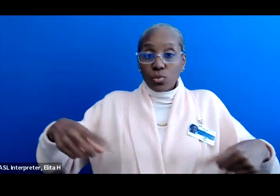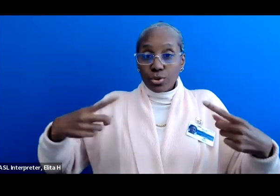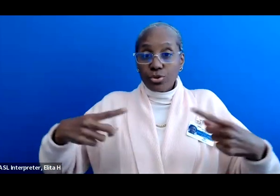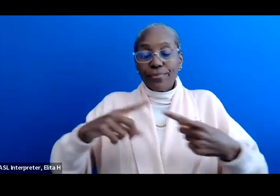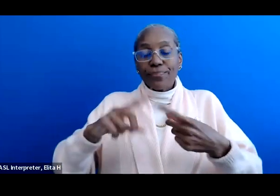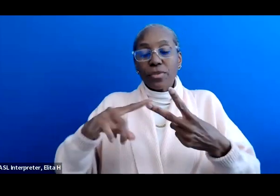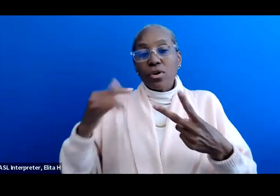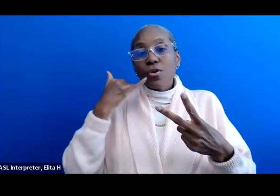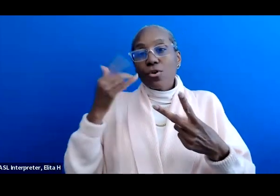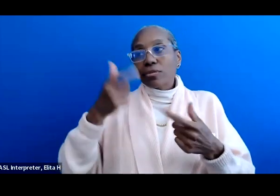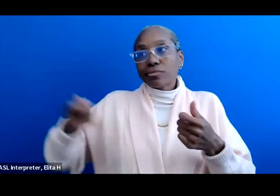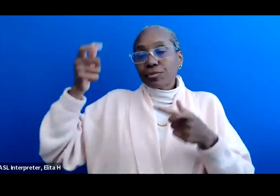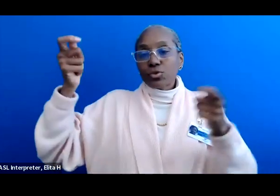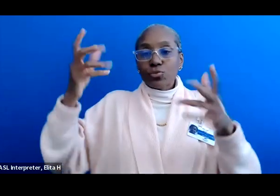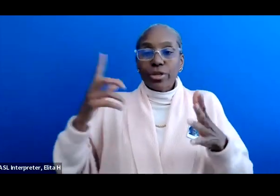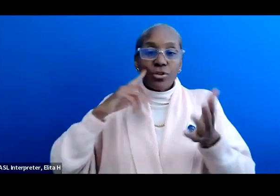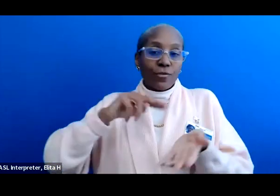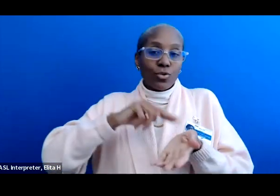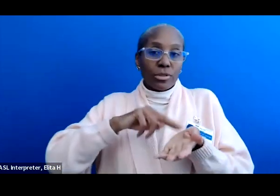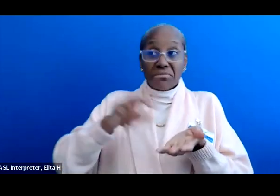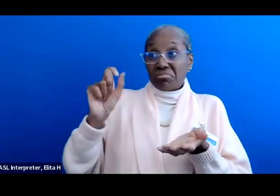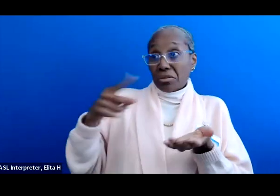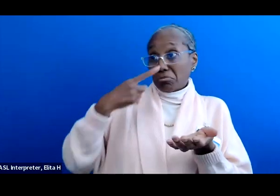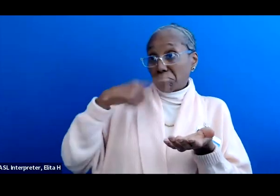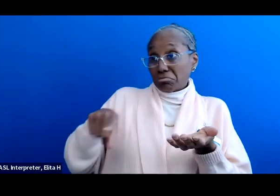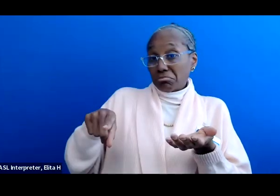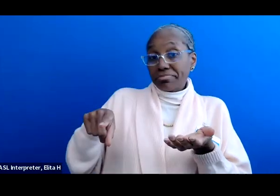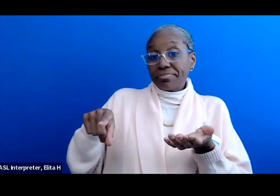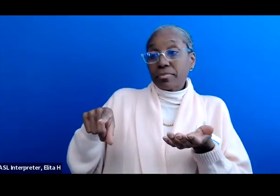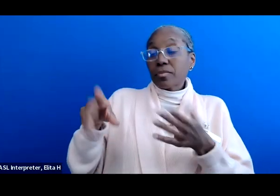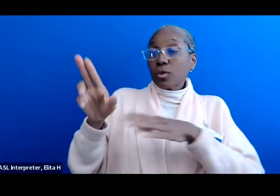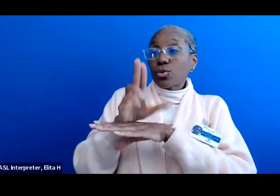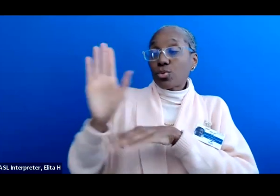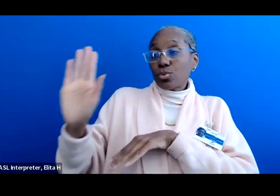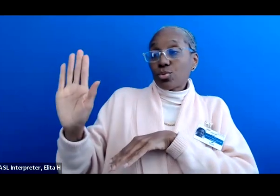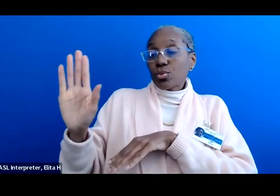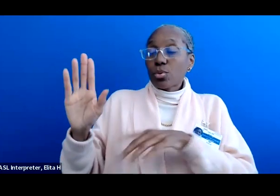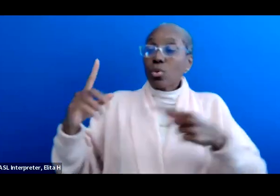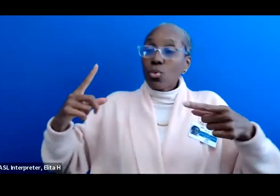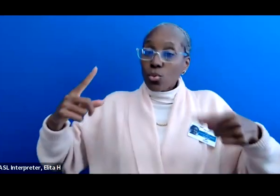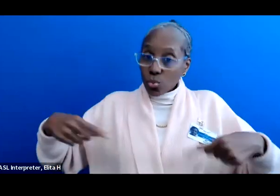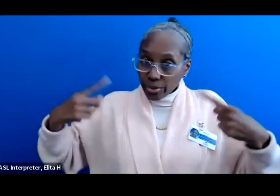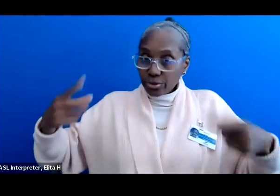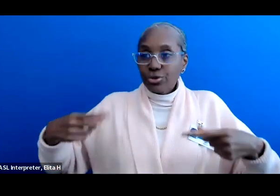the director of nursing and ask if you can use their wheelchair scale